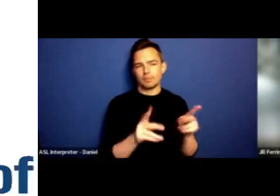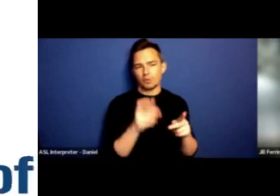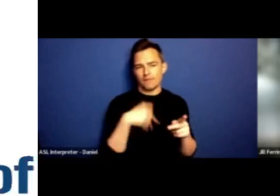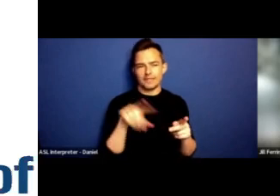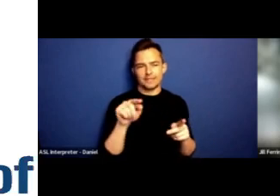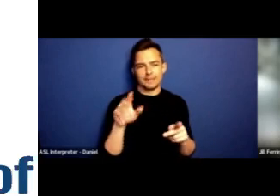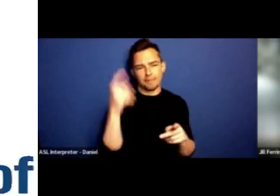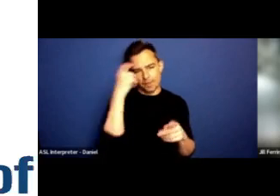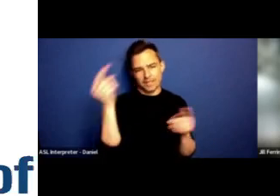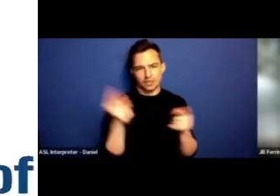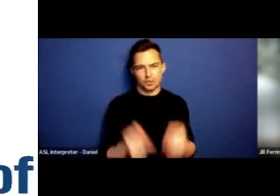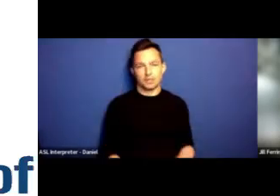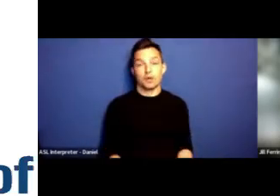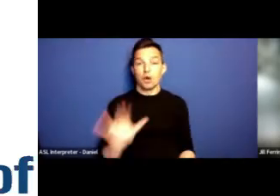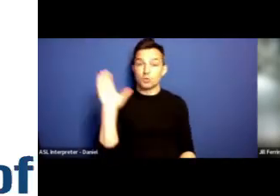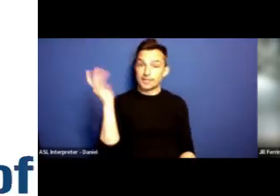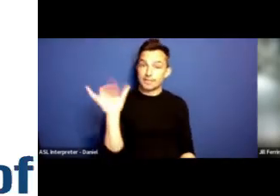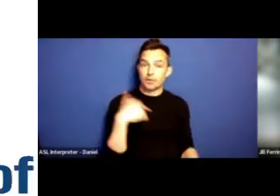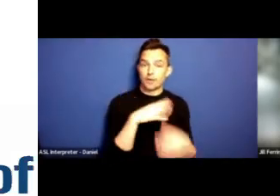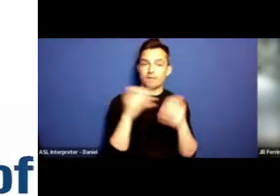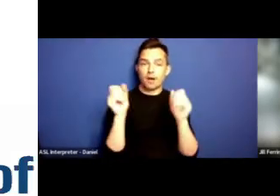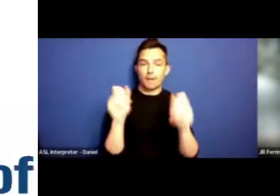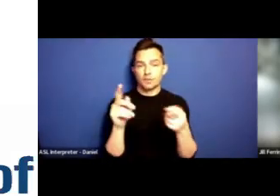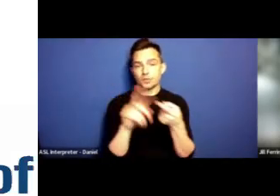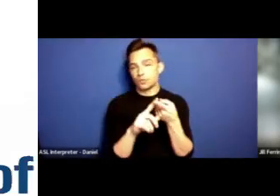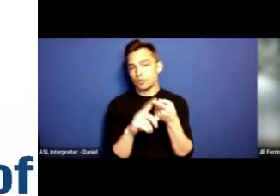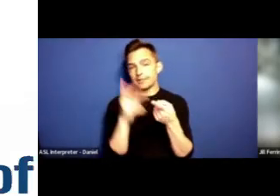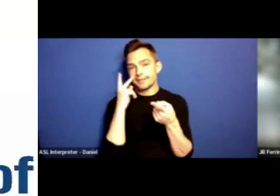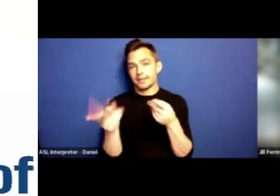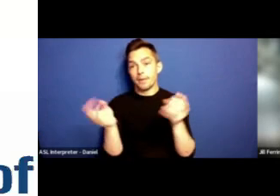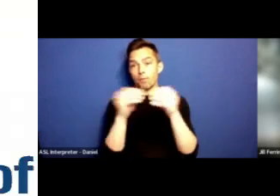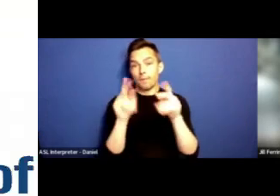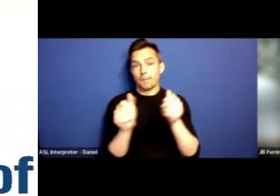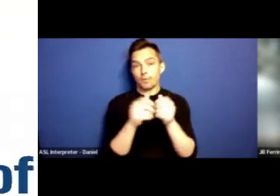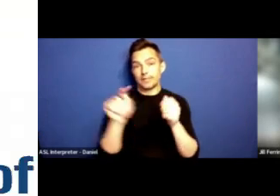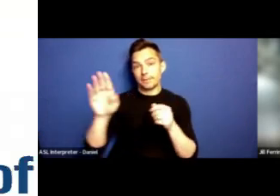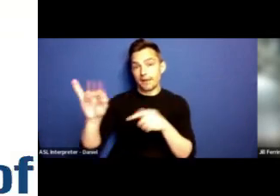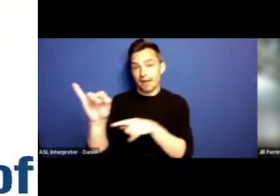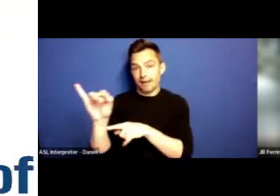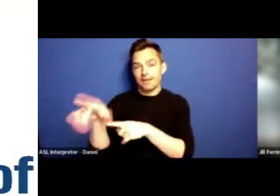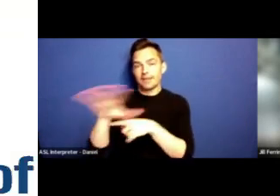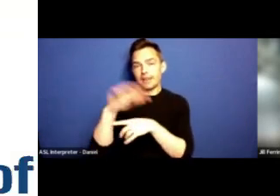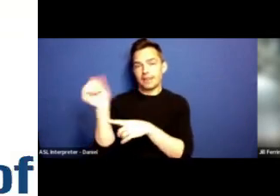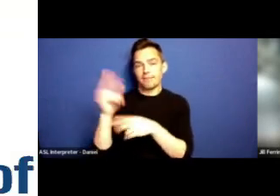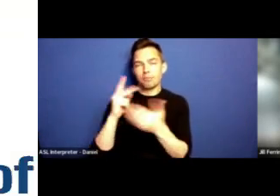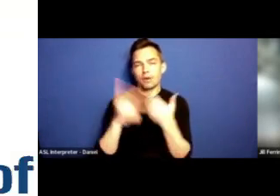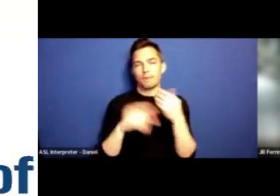It also appears that we have the opportunity to see that more people with TBI leave the program successfully meaning